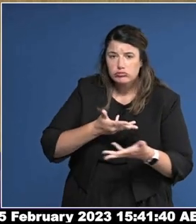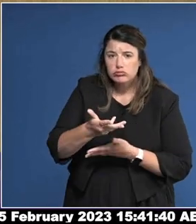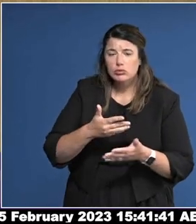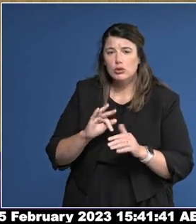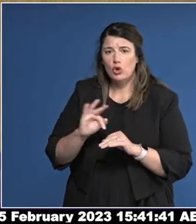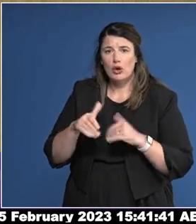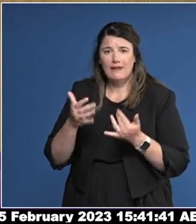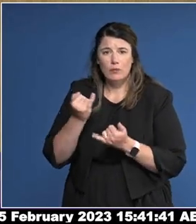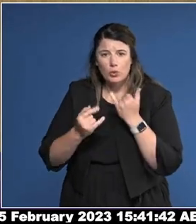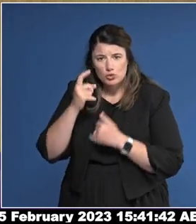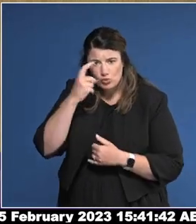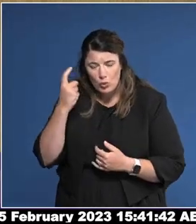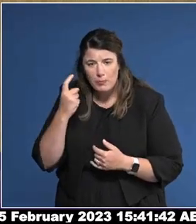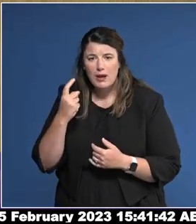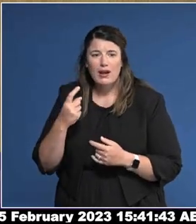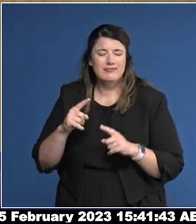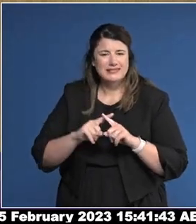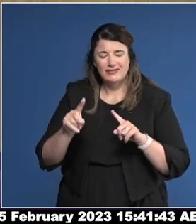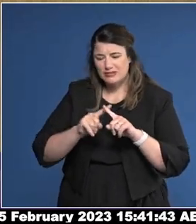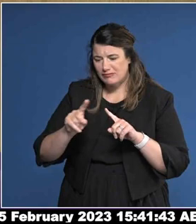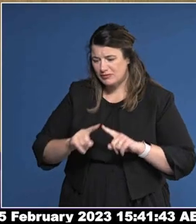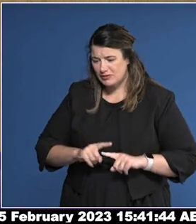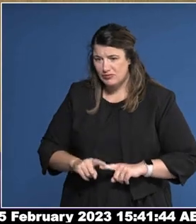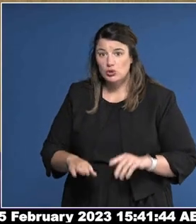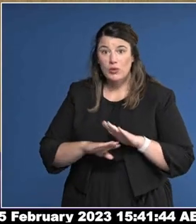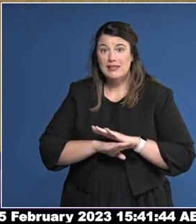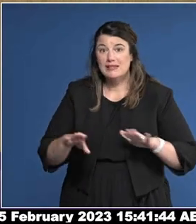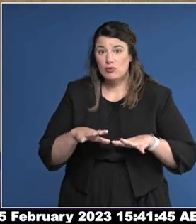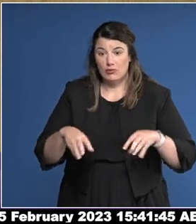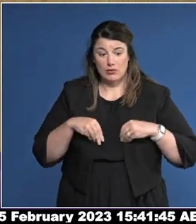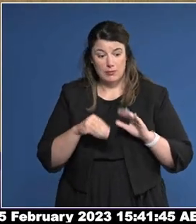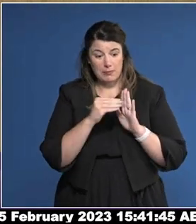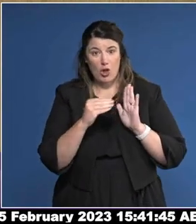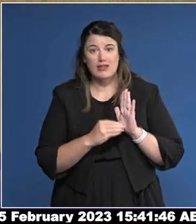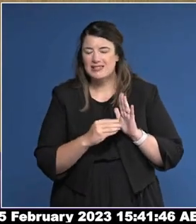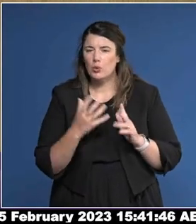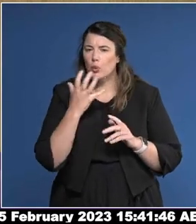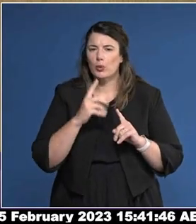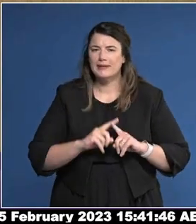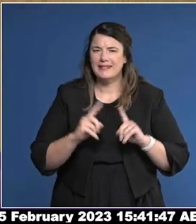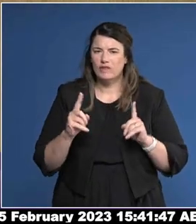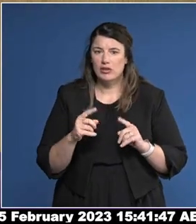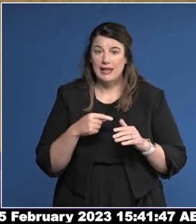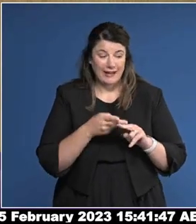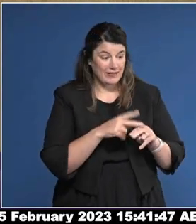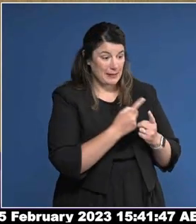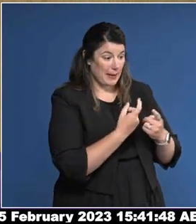So the zero tolerance framework is much wider than the individual response to an incident, but that is also included in there.